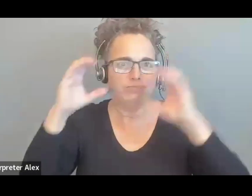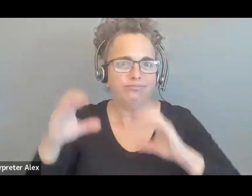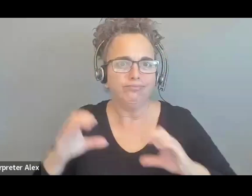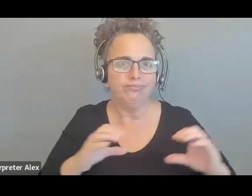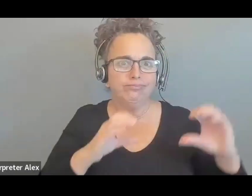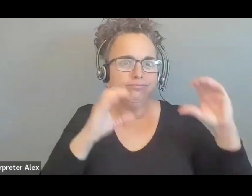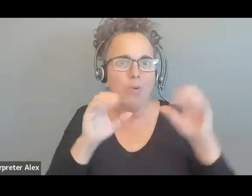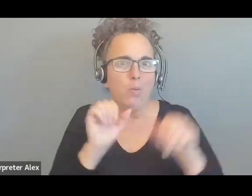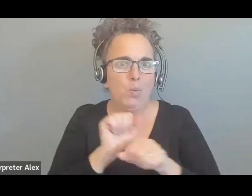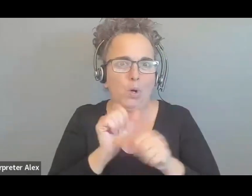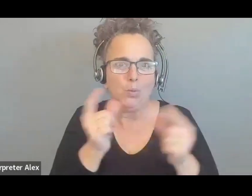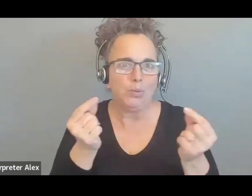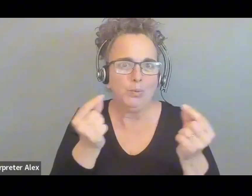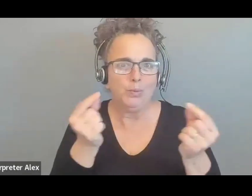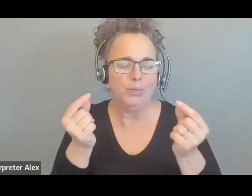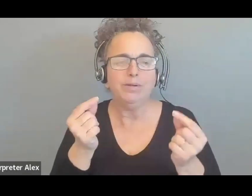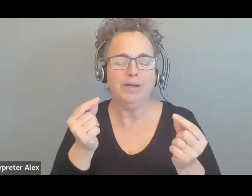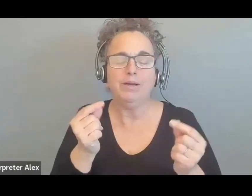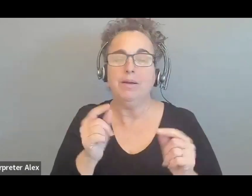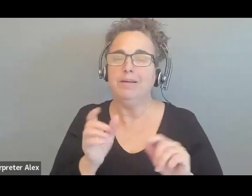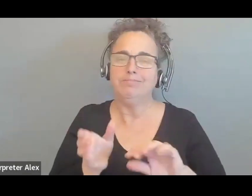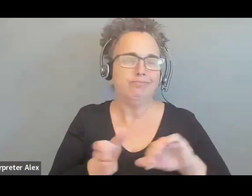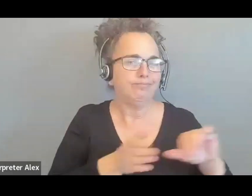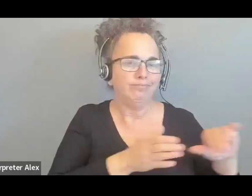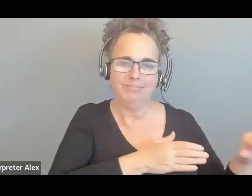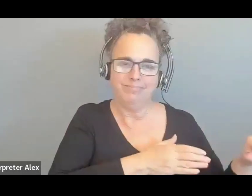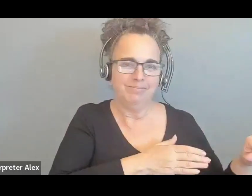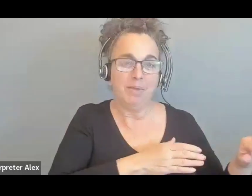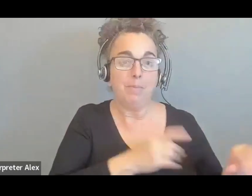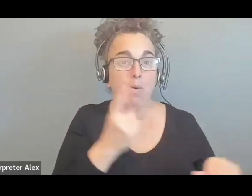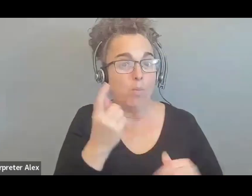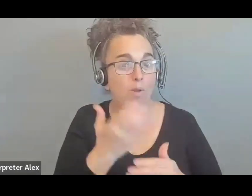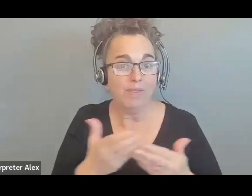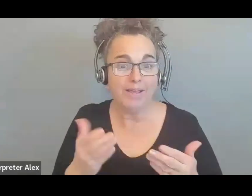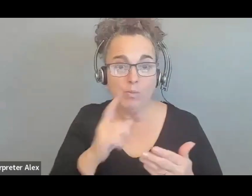What keeps me up at night is thinking about,